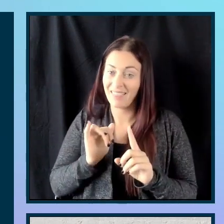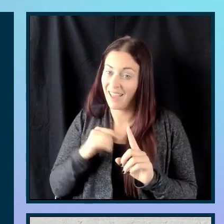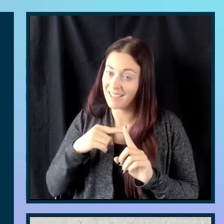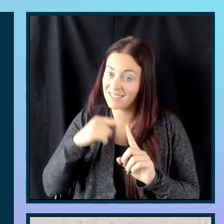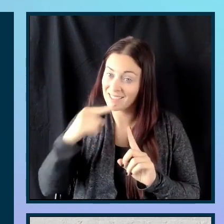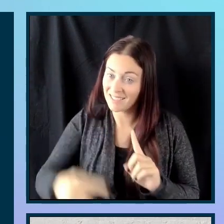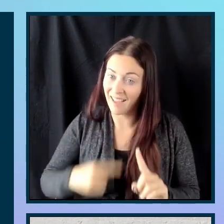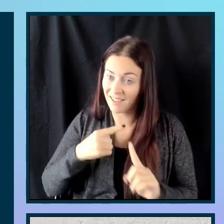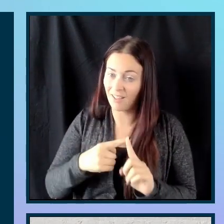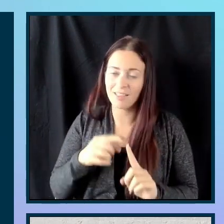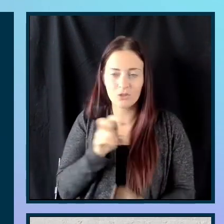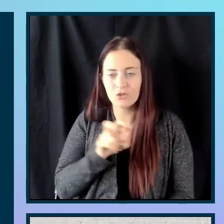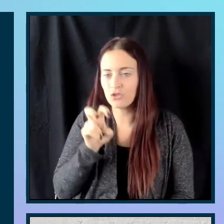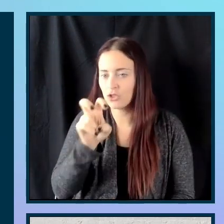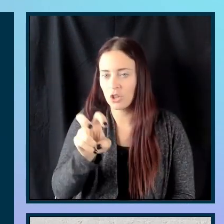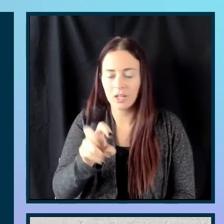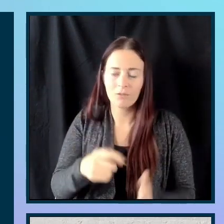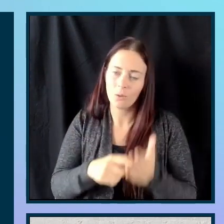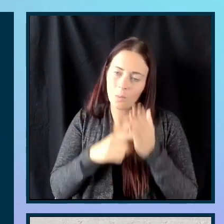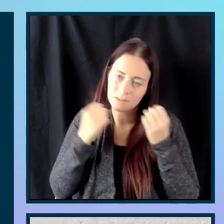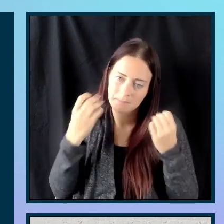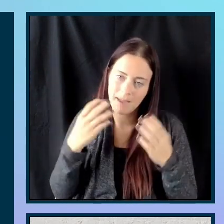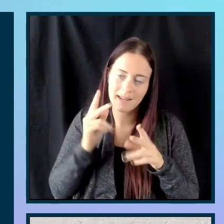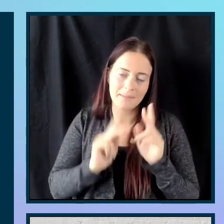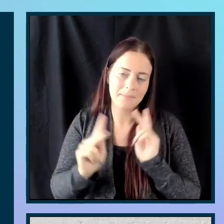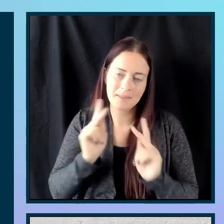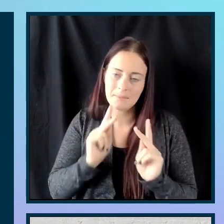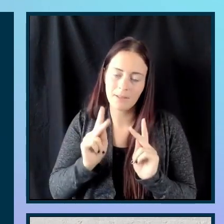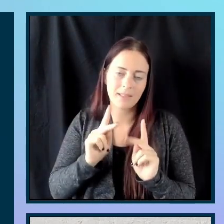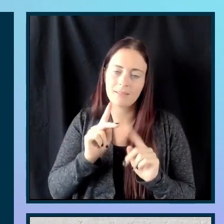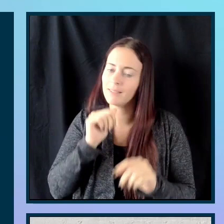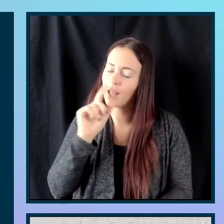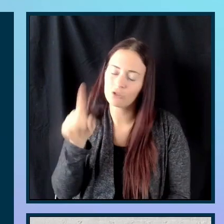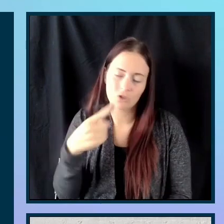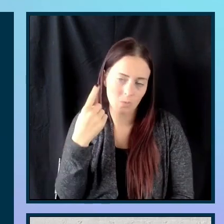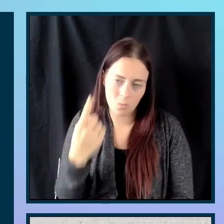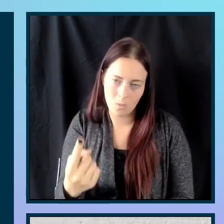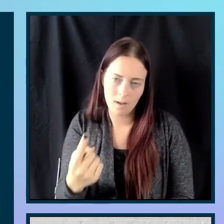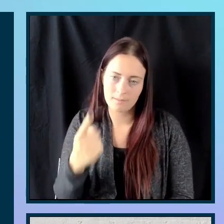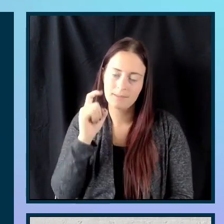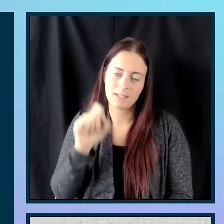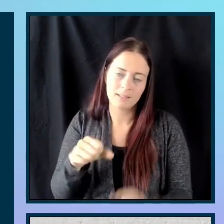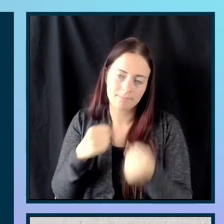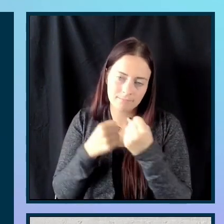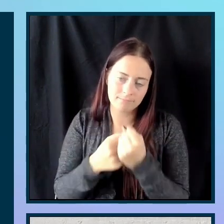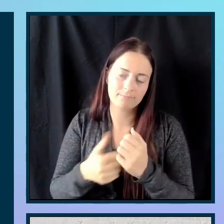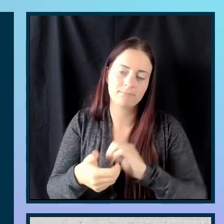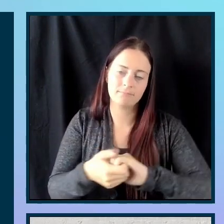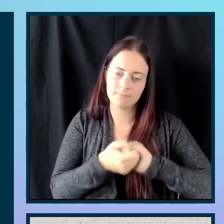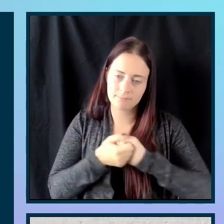No one person can be the evangelist, otherwise this isn't going to work.